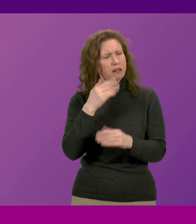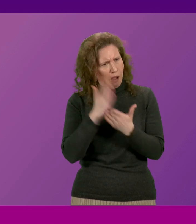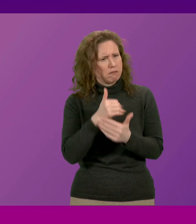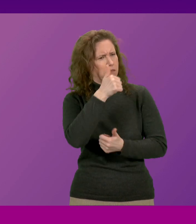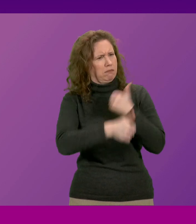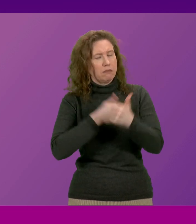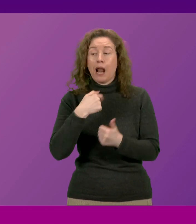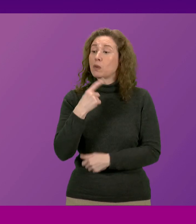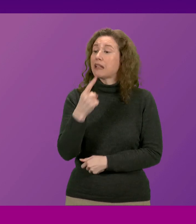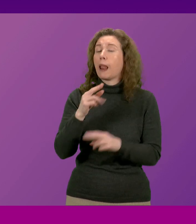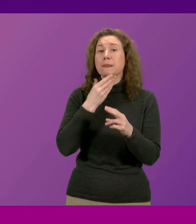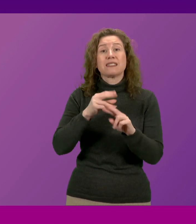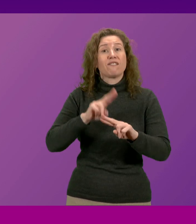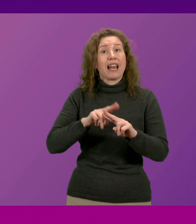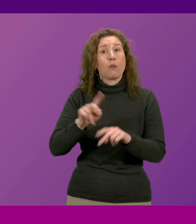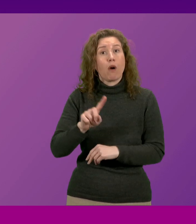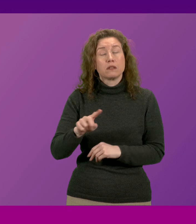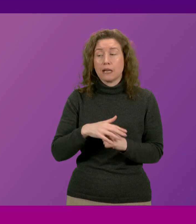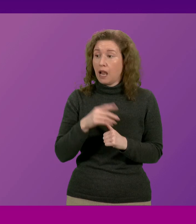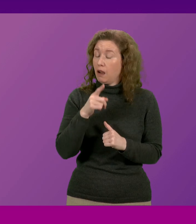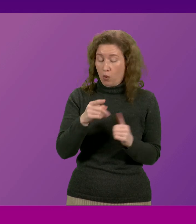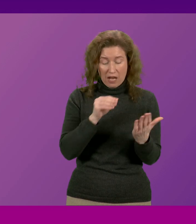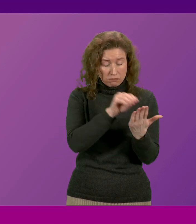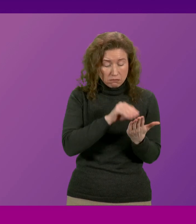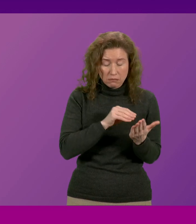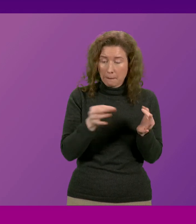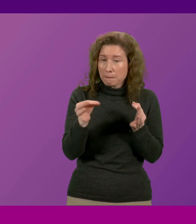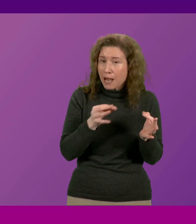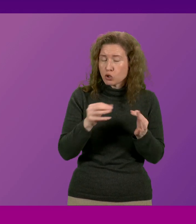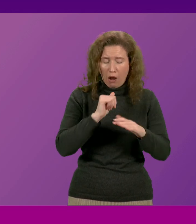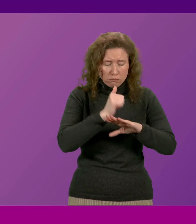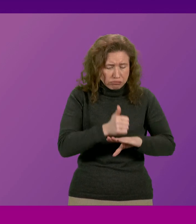I can tell Mr Findlay that although the measures that were taken by the most recent Conservative